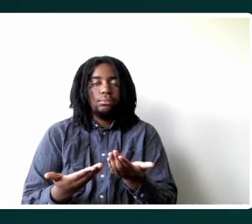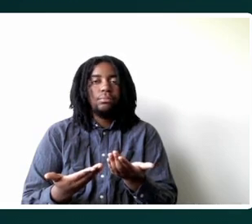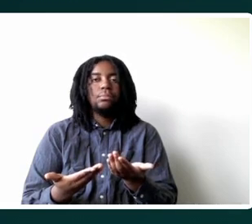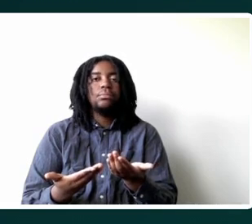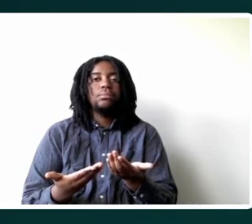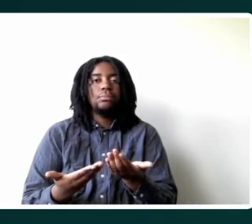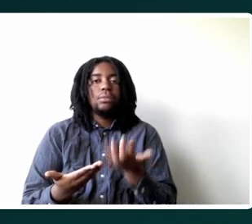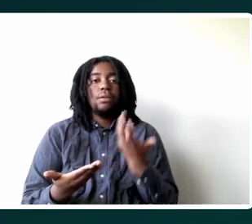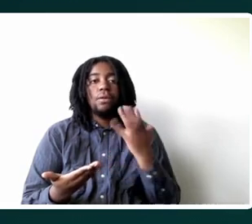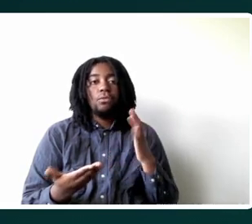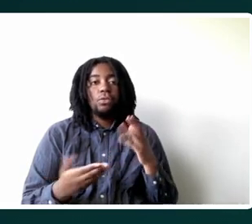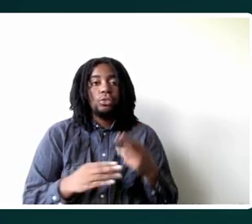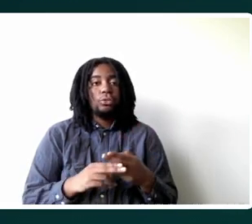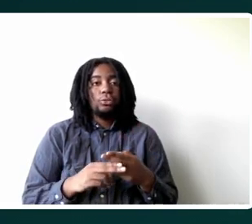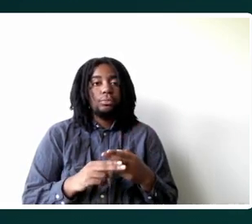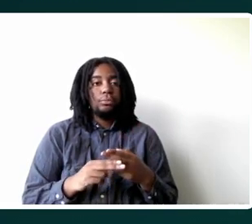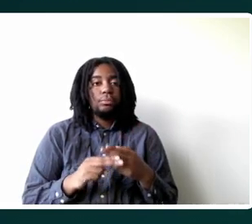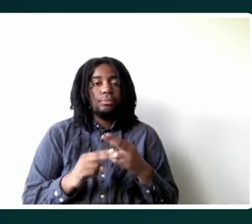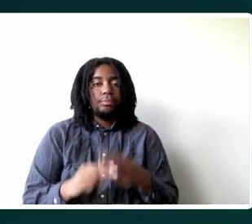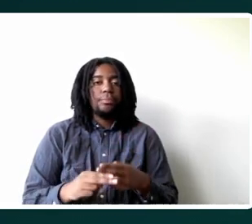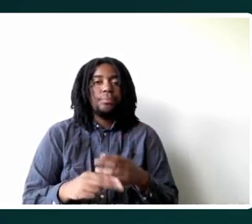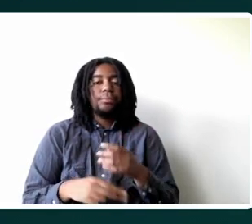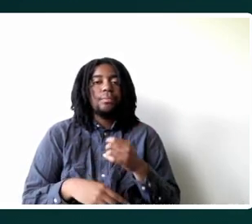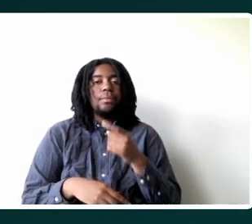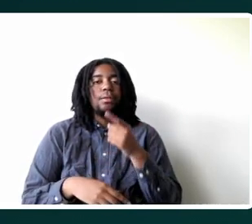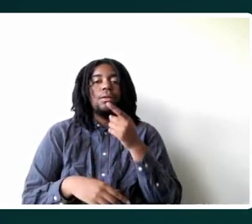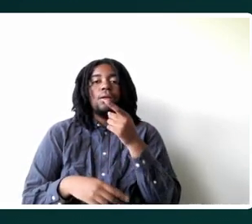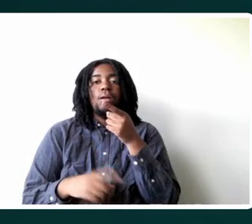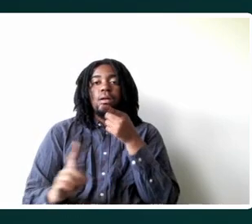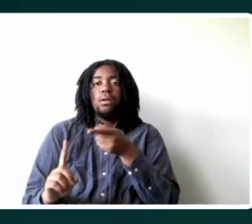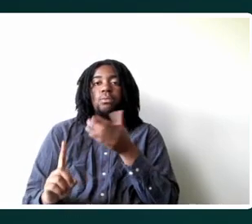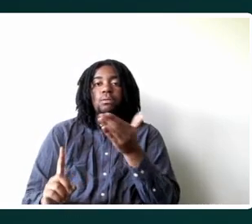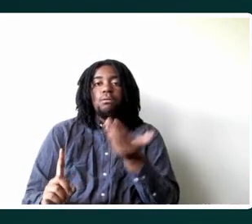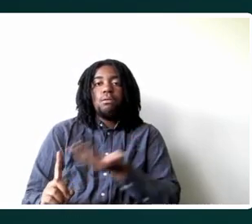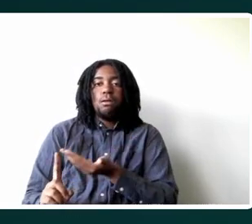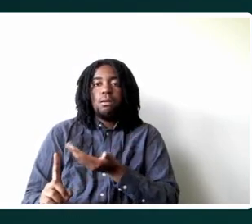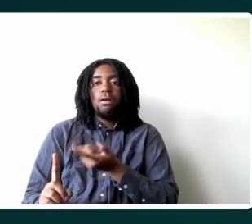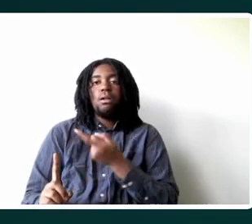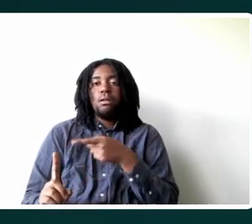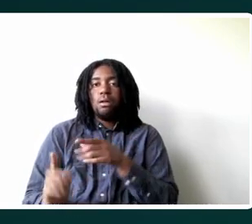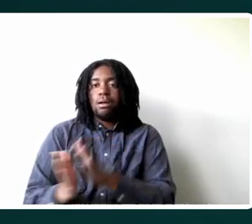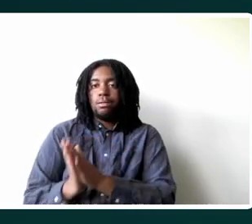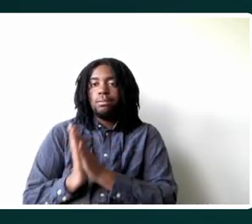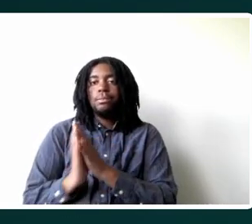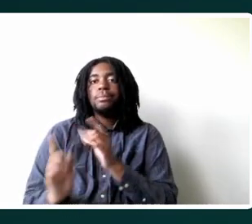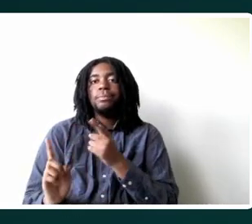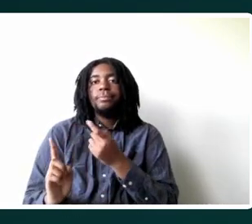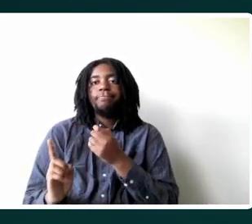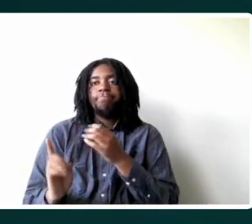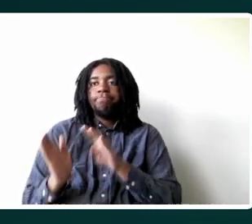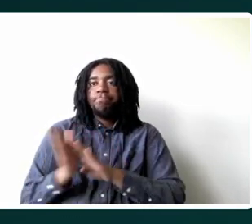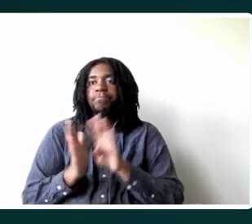is that he was commissioned or asked to develop some artwork to be displayed at